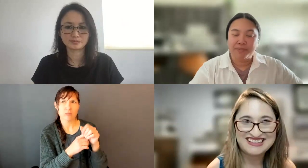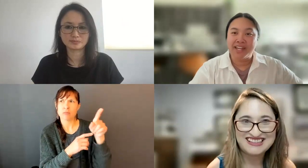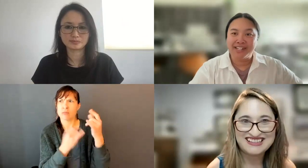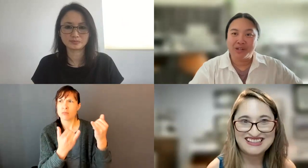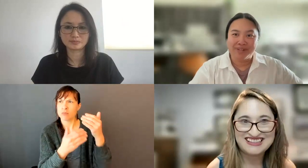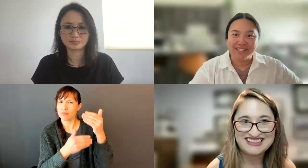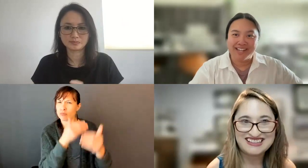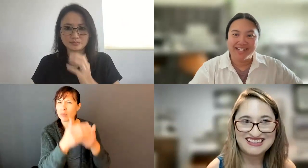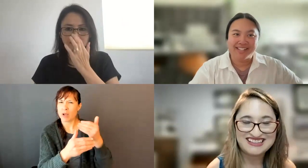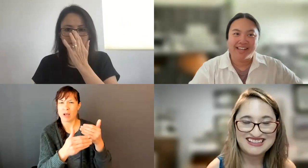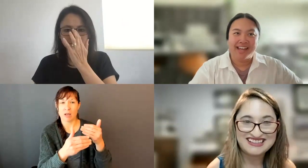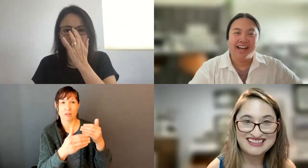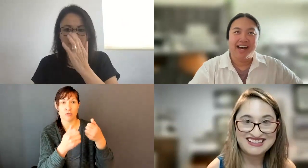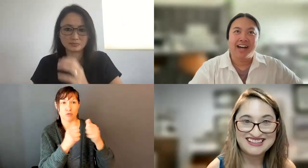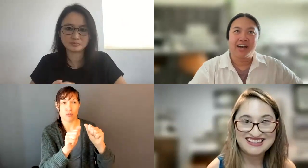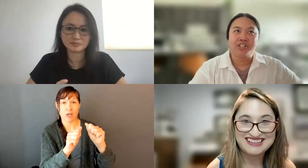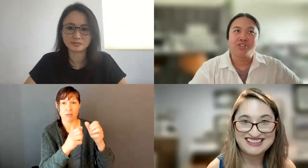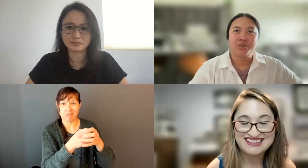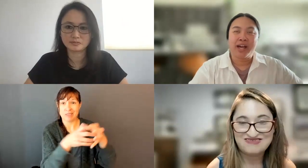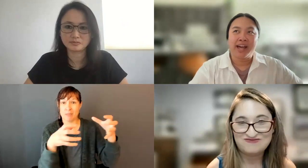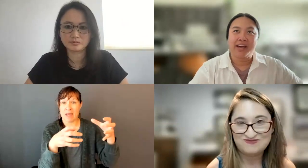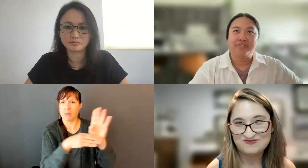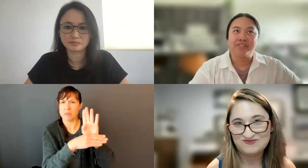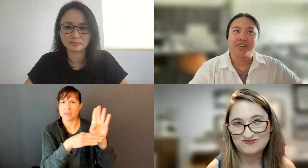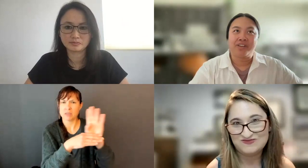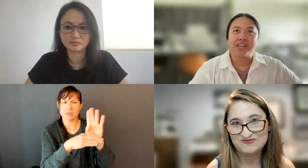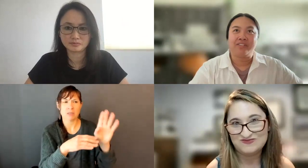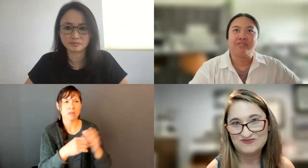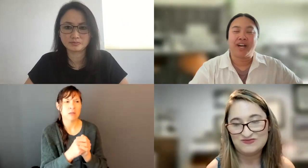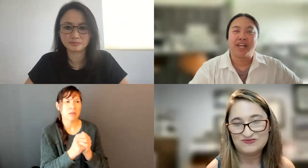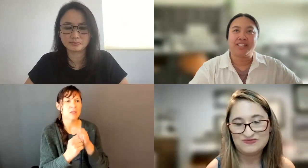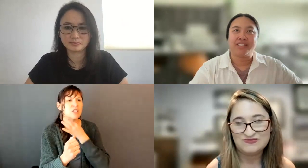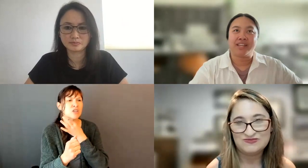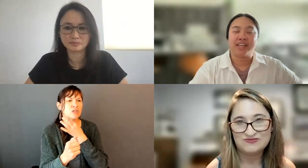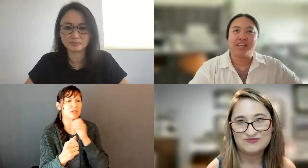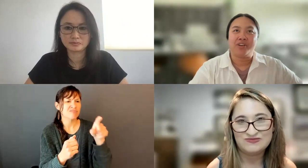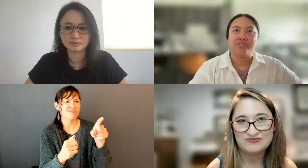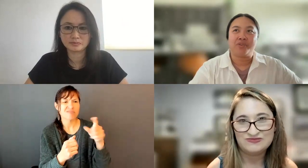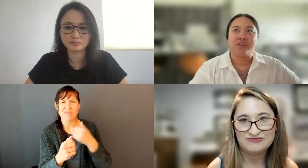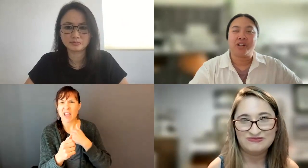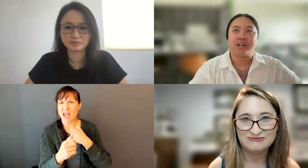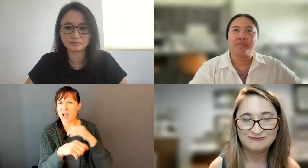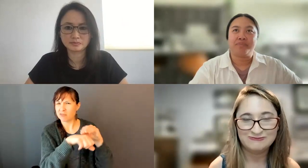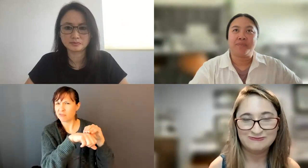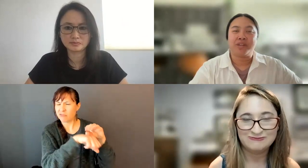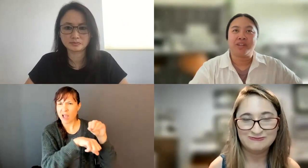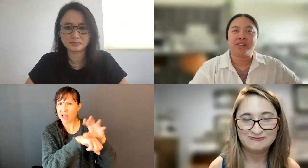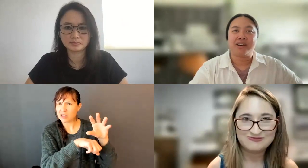of expanding your business. Do you have advice for maybe,